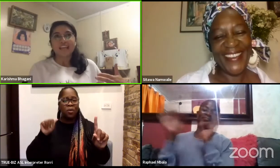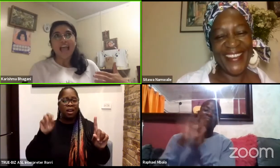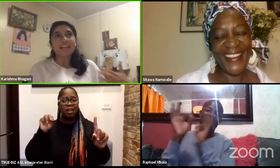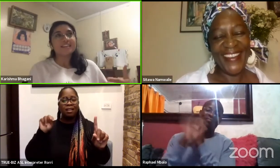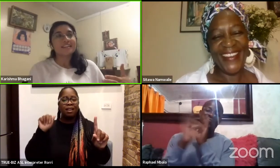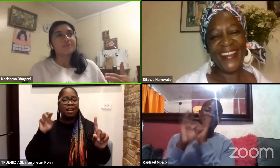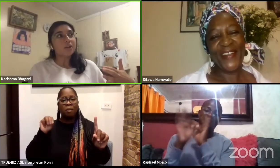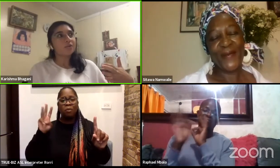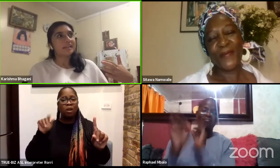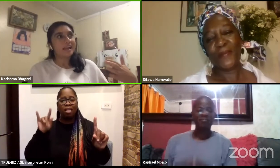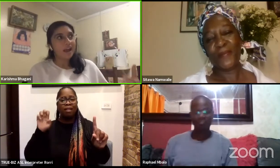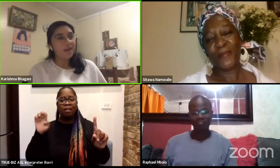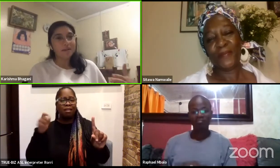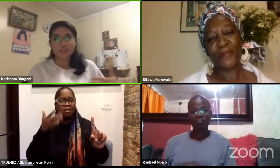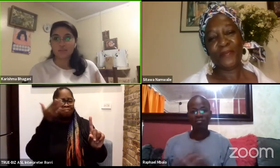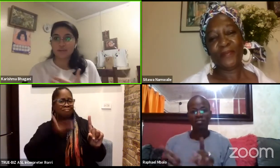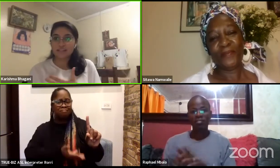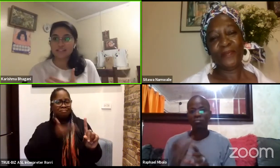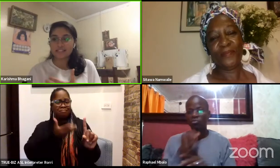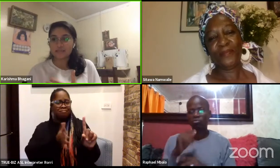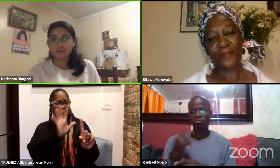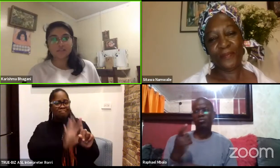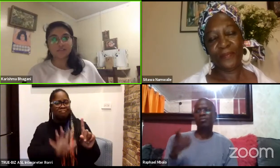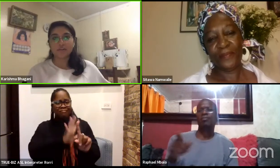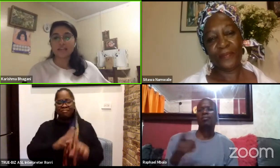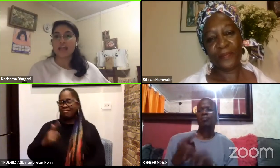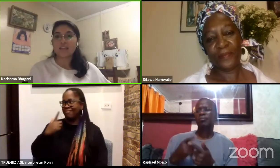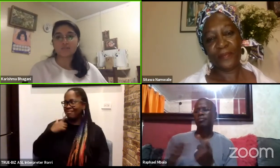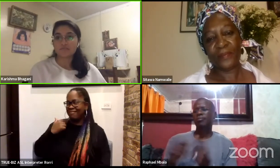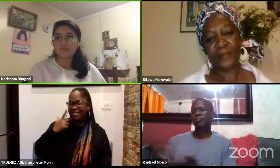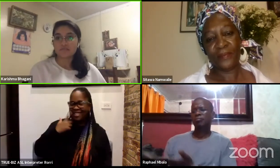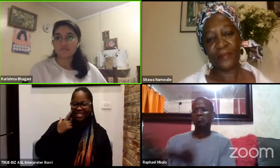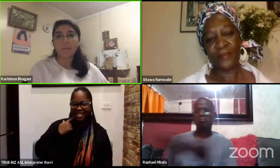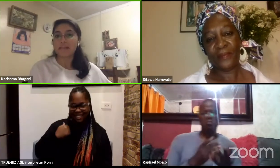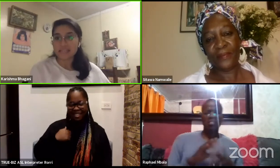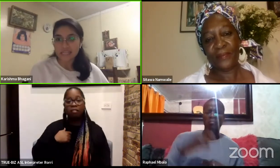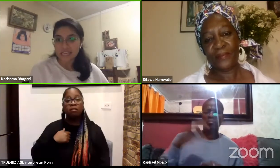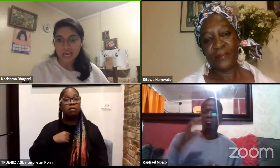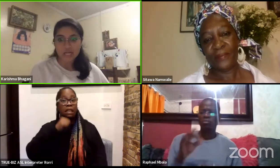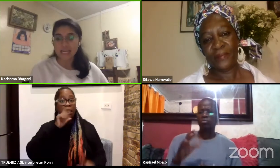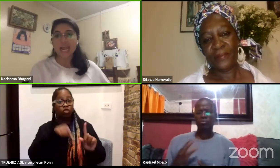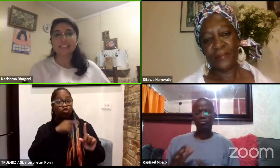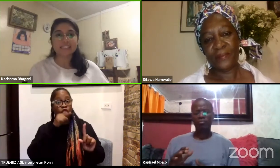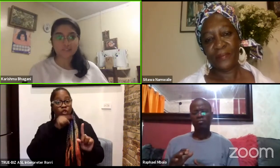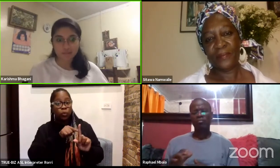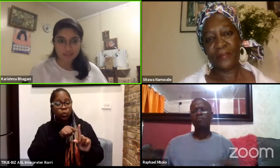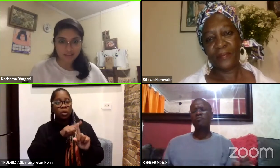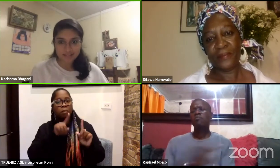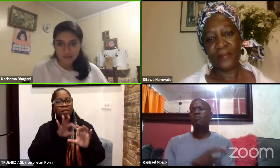And not only her but she brings the spirits of her entire family, her entire ancestry with her